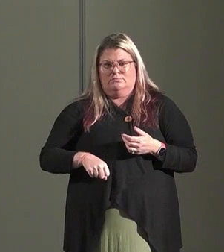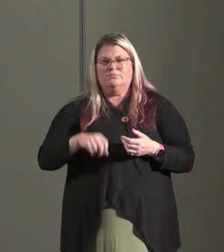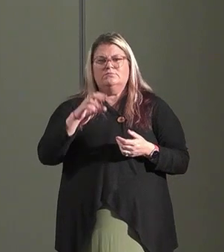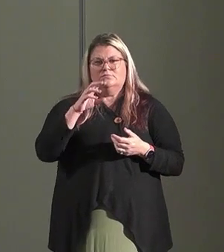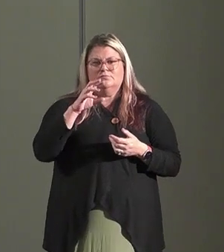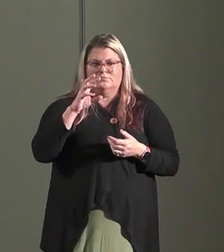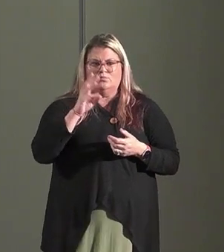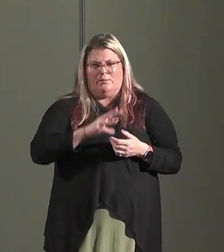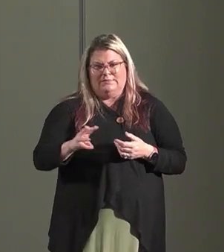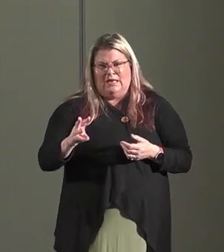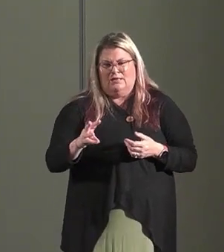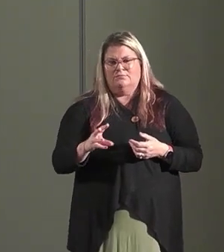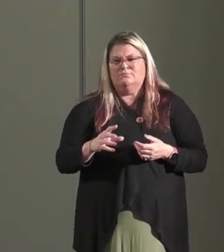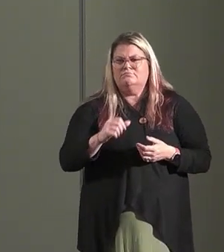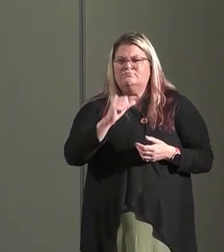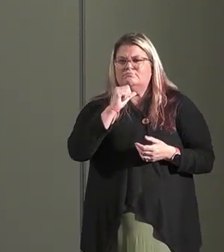Other problems. >> TERRILL: Doesn't satisfy what